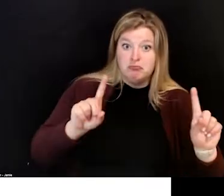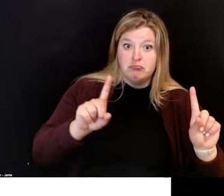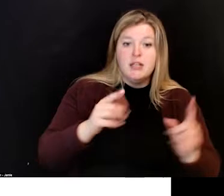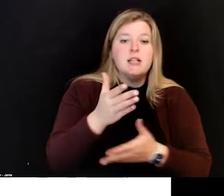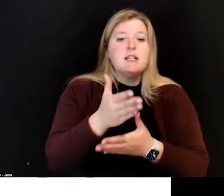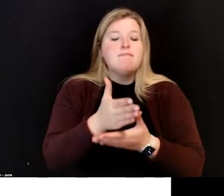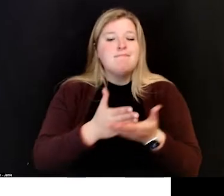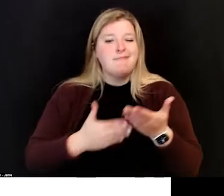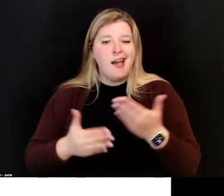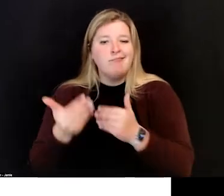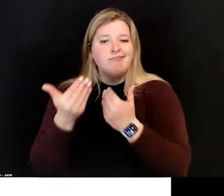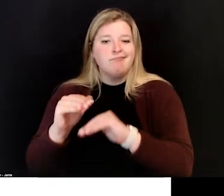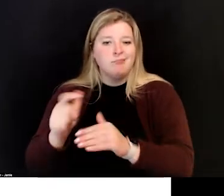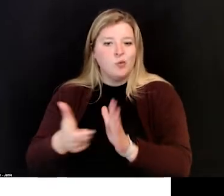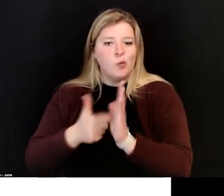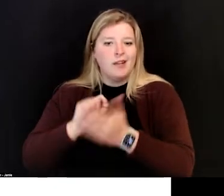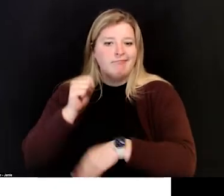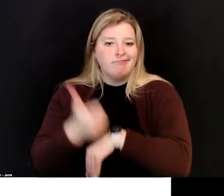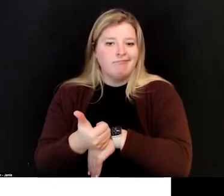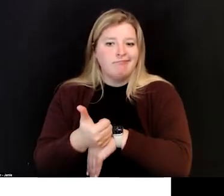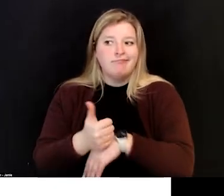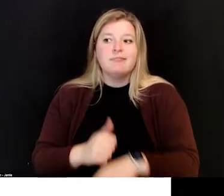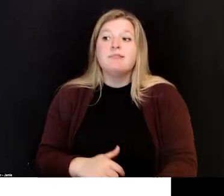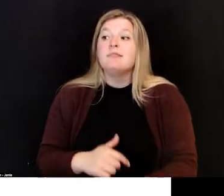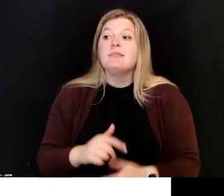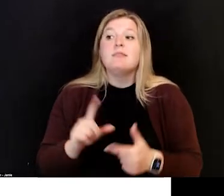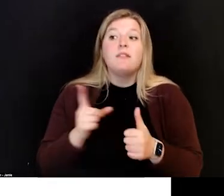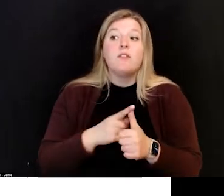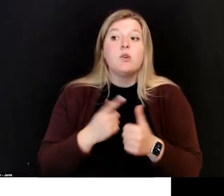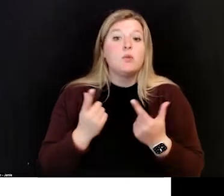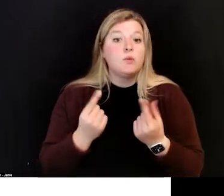in order to do that. The first one is, it really focuses in